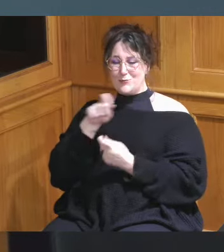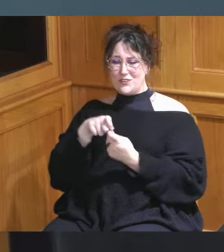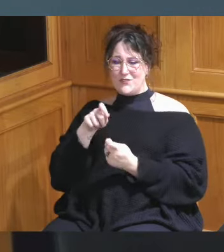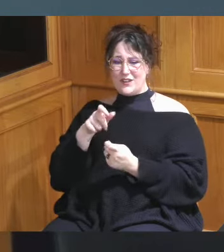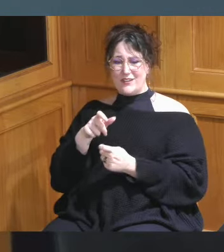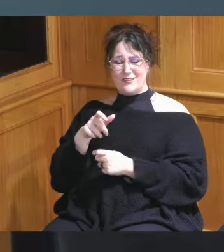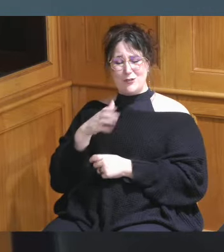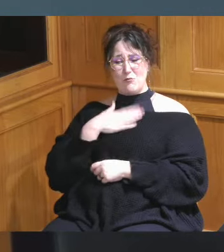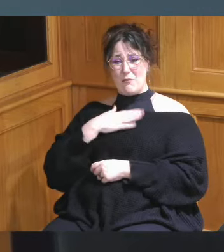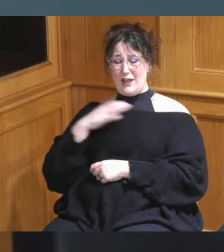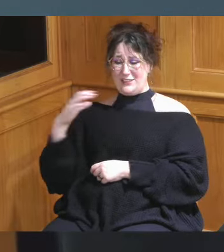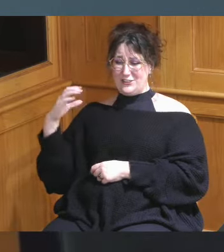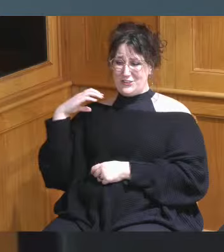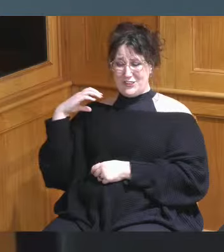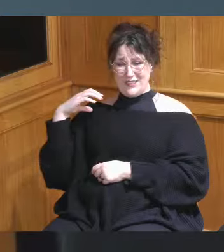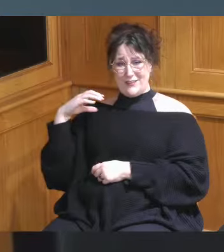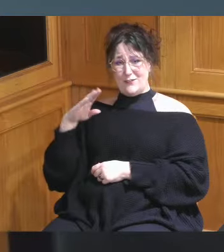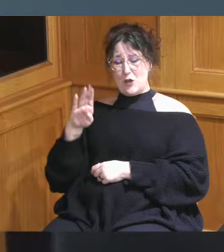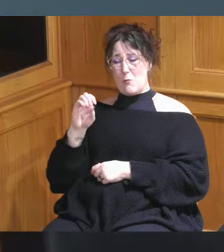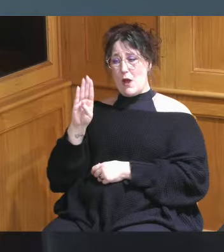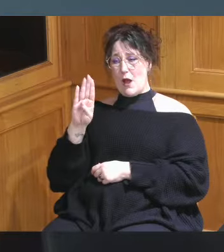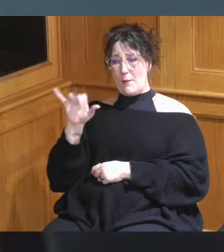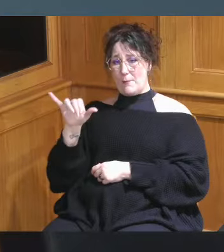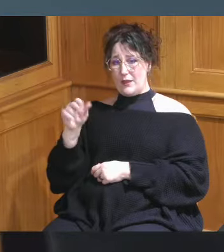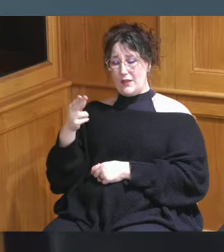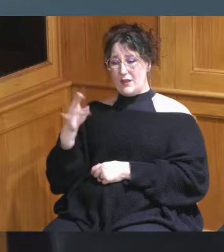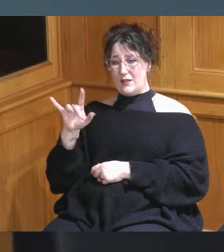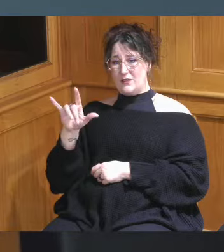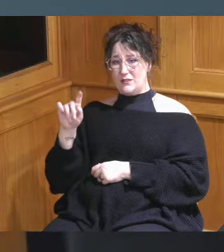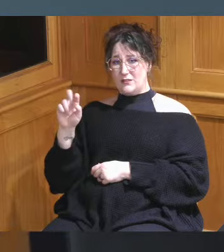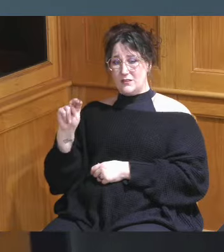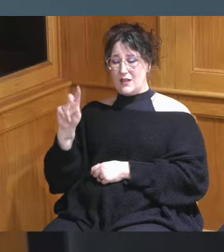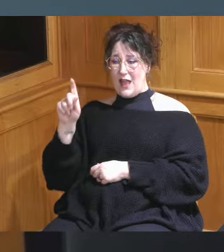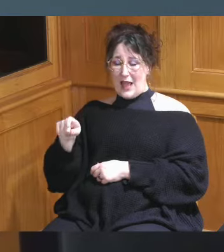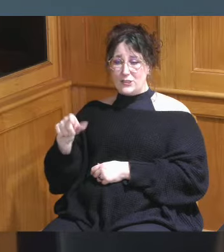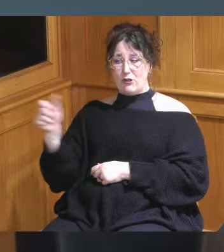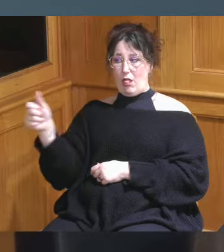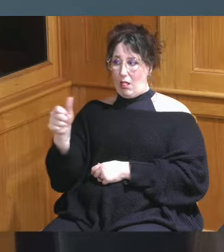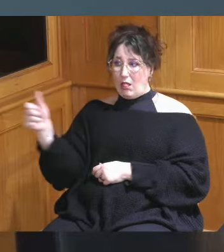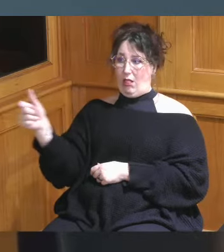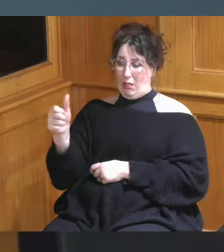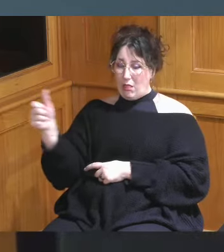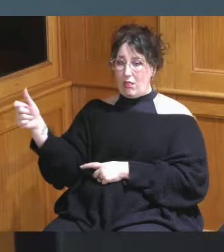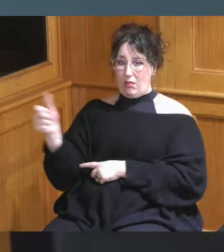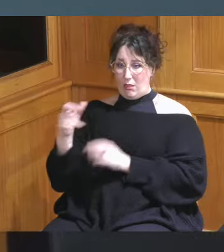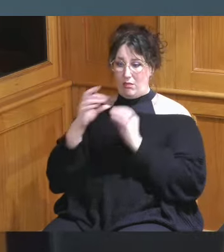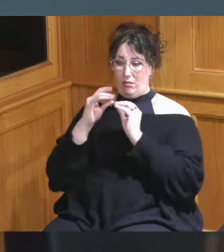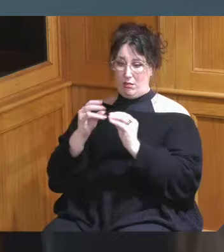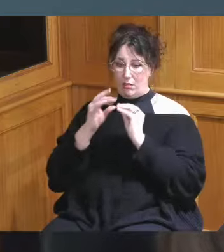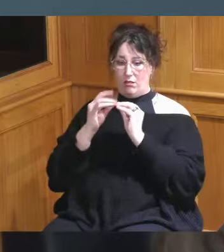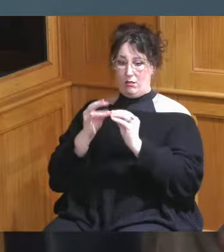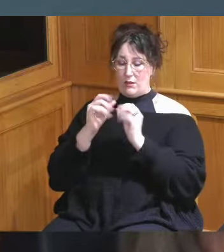my chief of staff, Bishop Bobby Hilton, who had to go back and forth with me and and make sure that